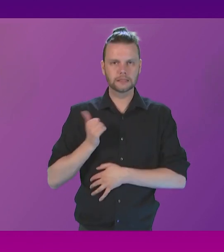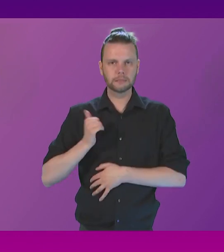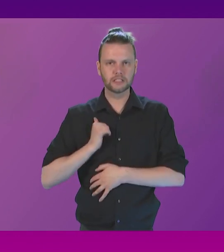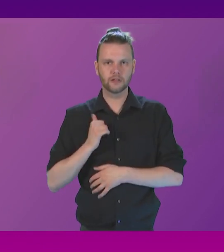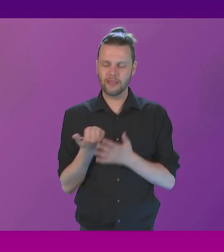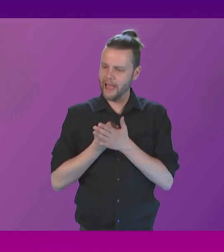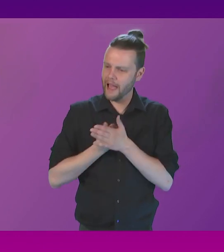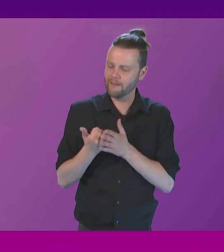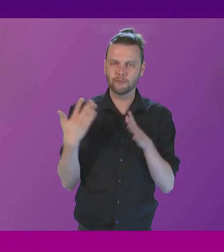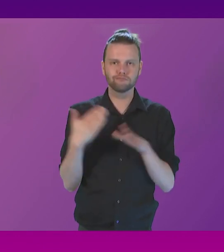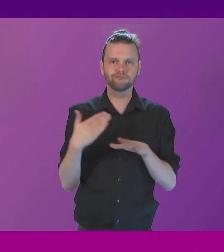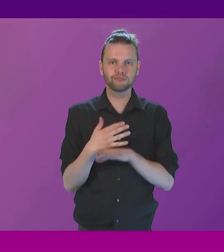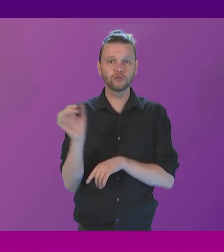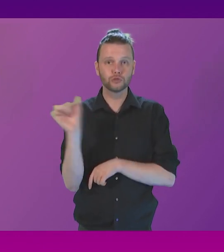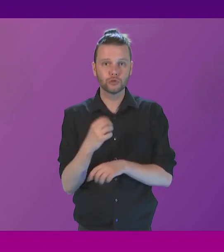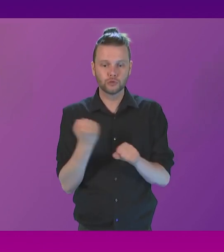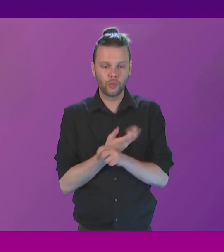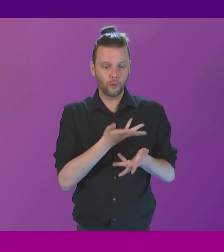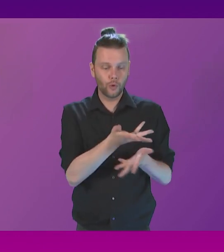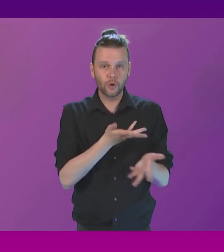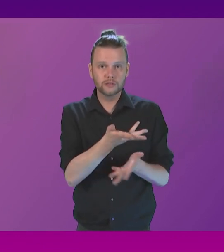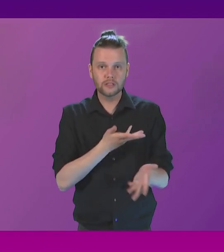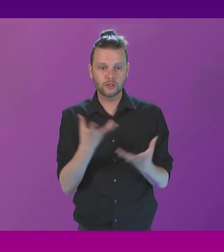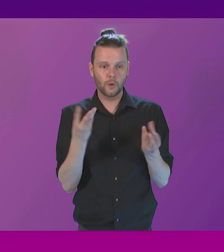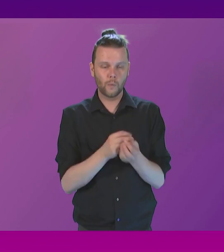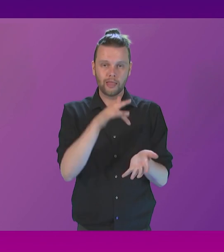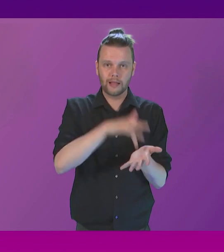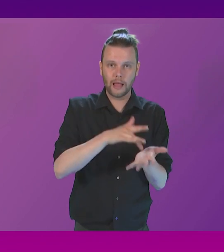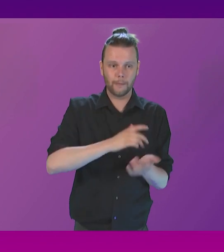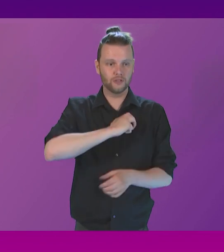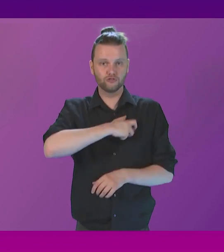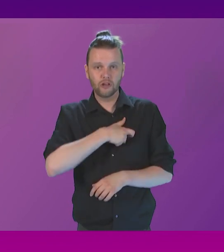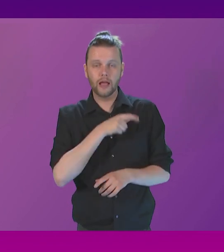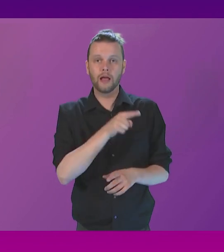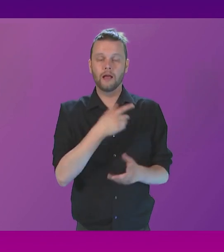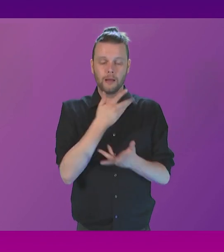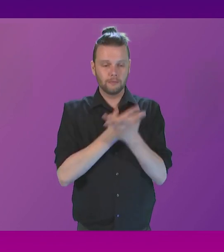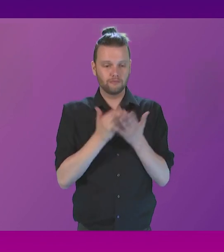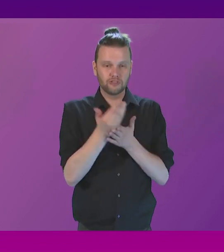every effort should be made, in consultation with campus trade unions, to protect jobs. I expect